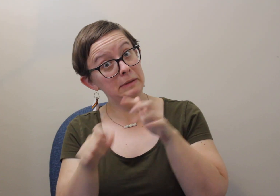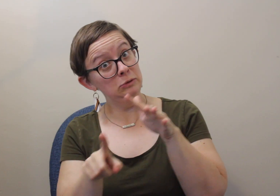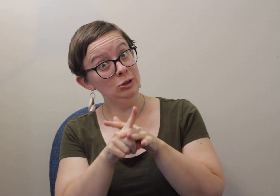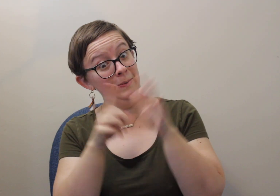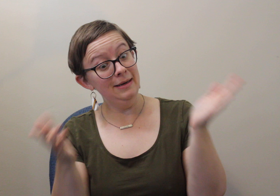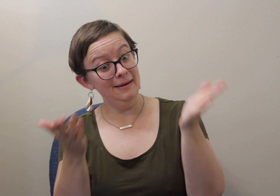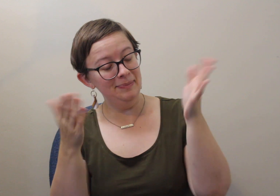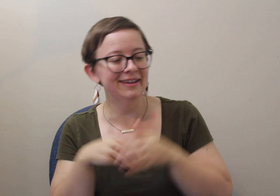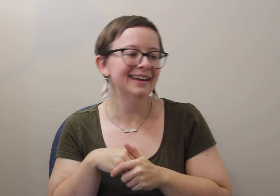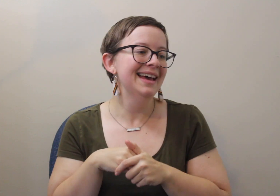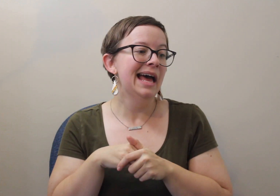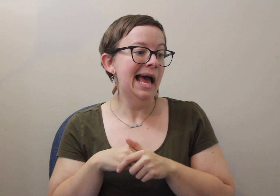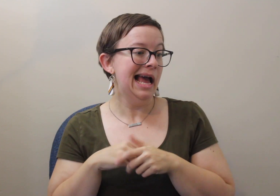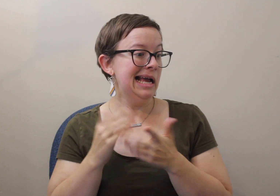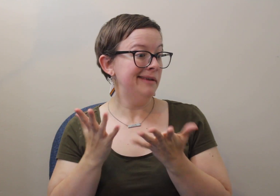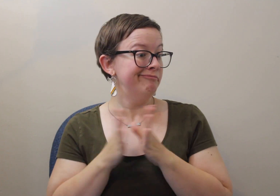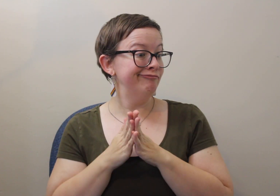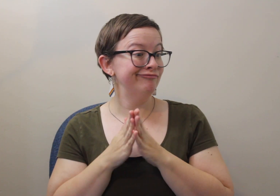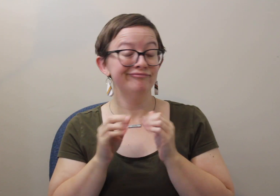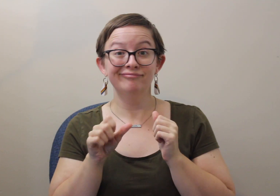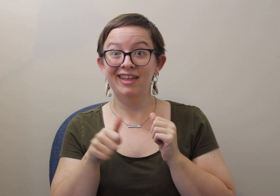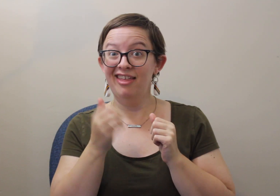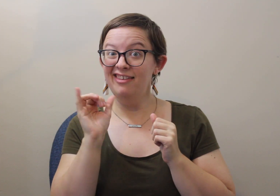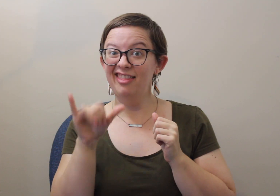If any other problems show up... um yeah.